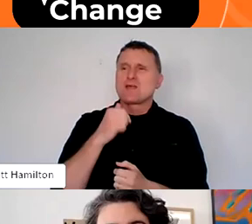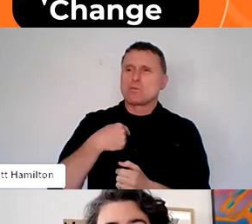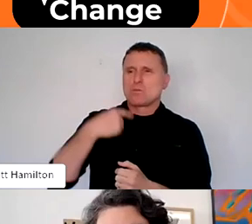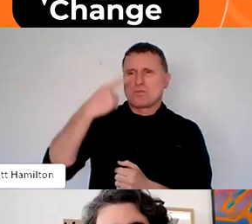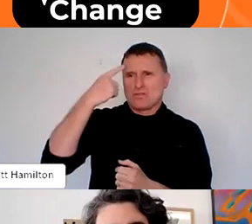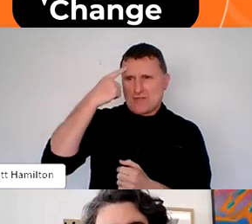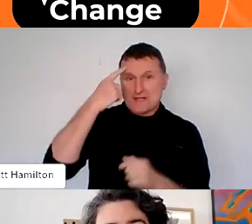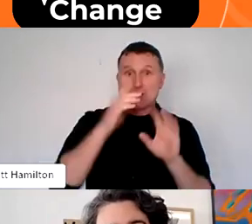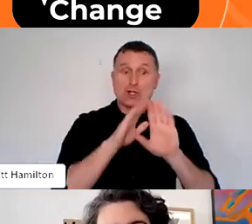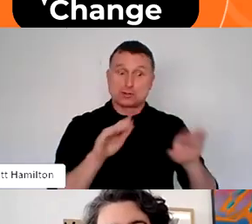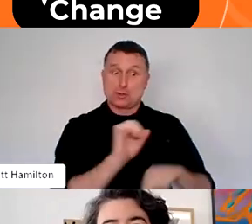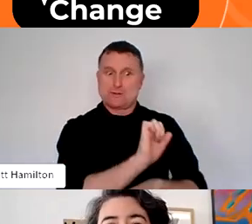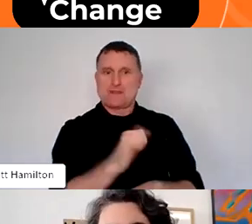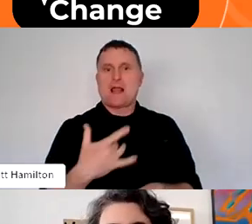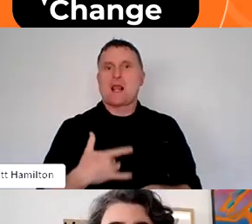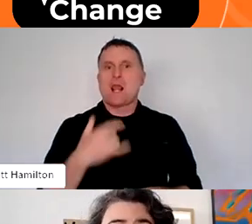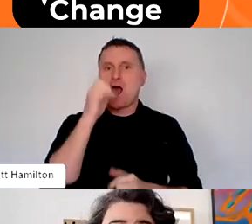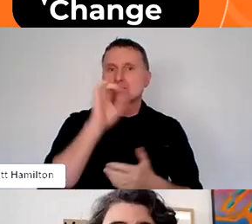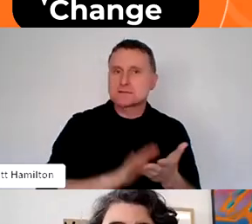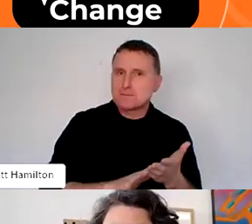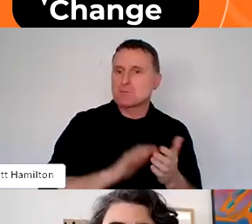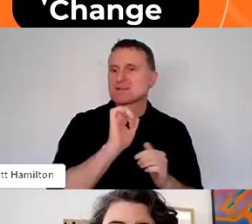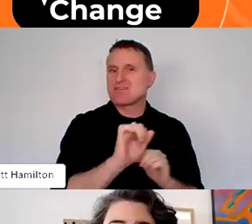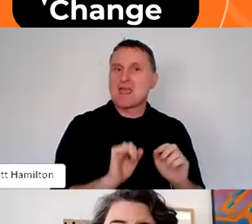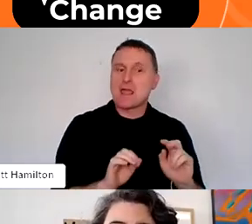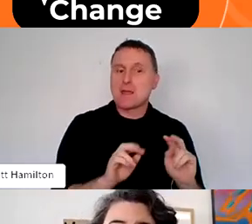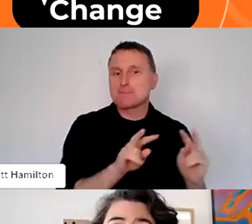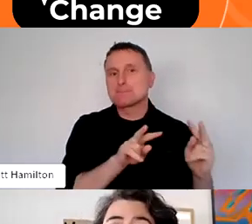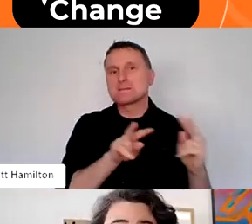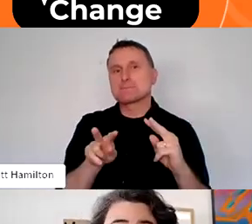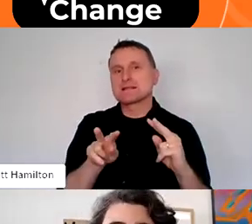of children and young people at the very centre of shaping the